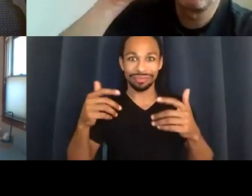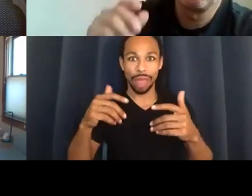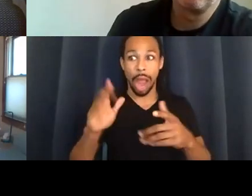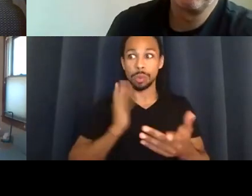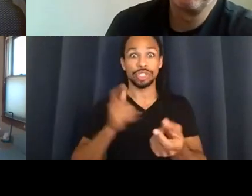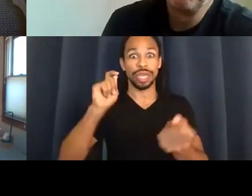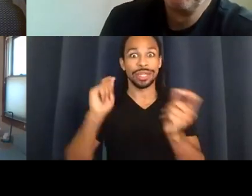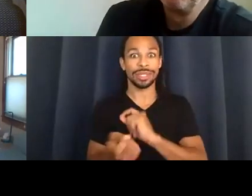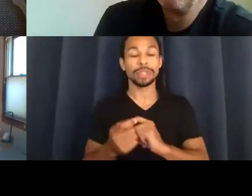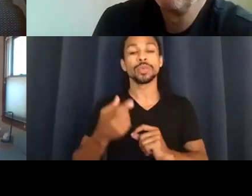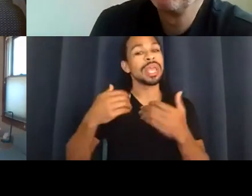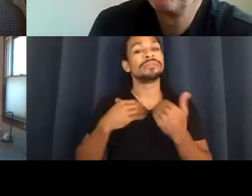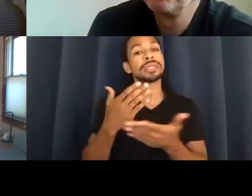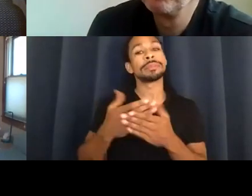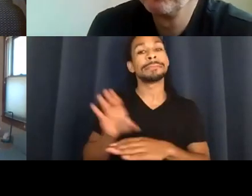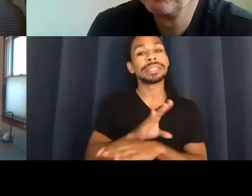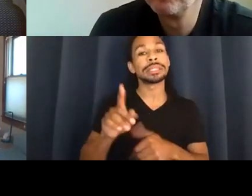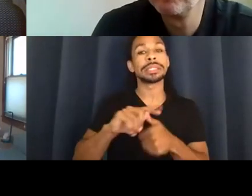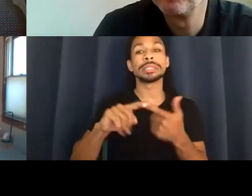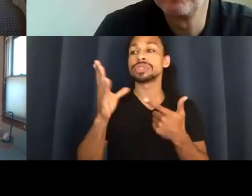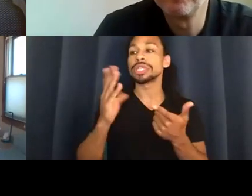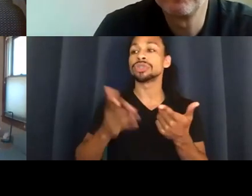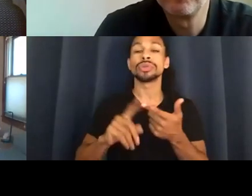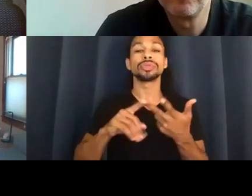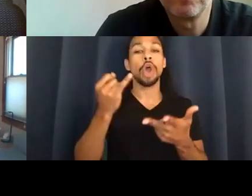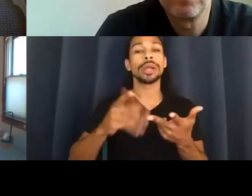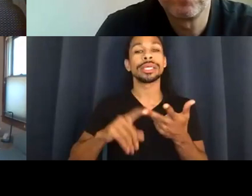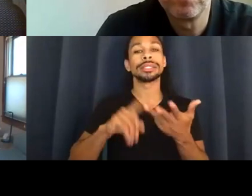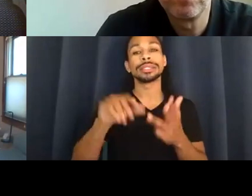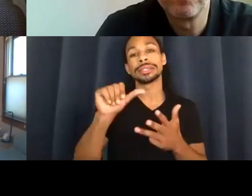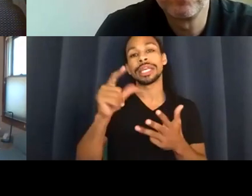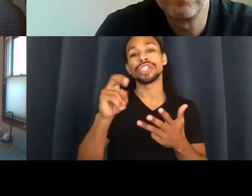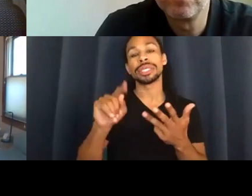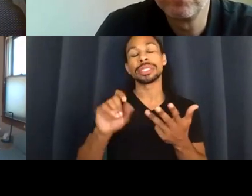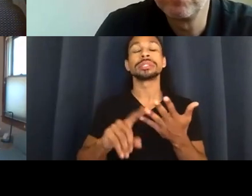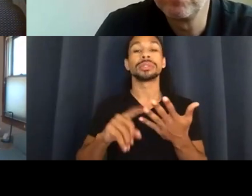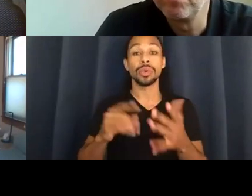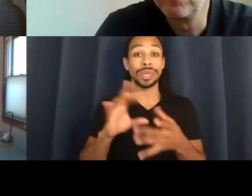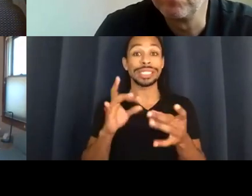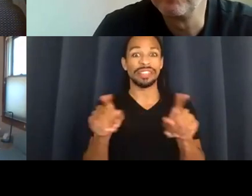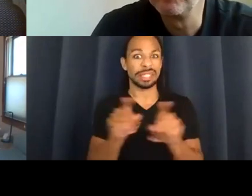18:17:00 artists, agents are saying the thing you are saying, Lane and engaging in that